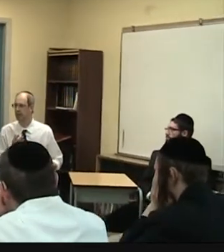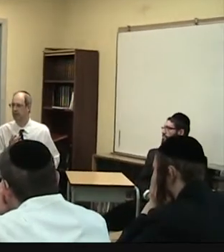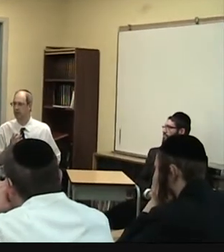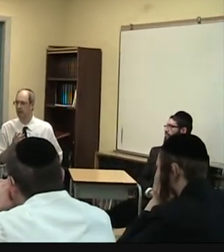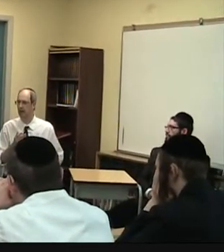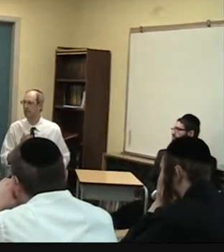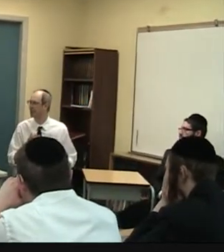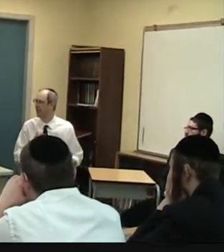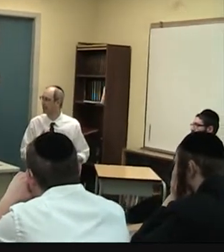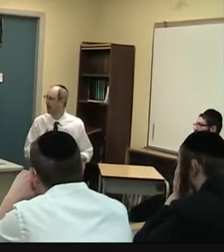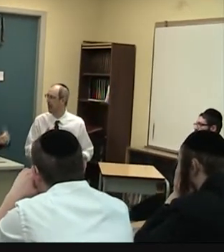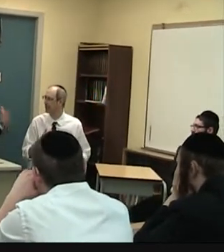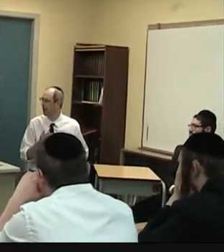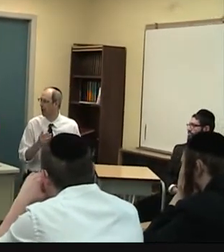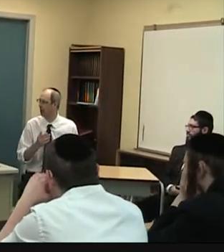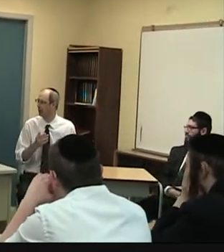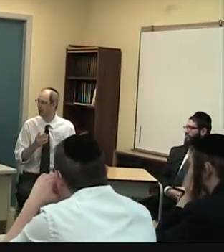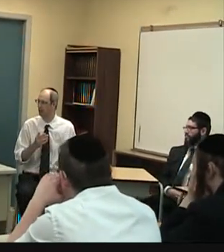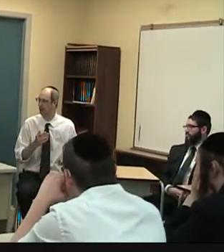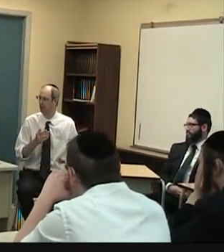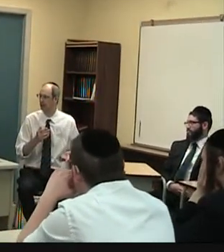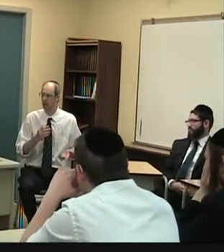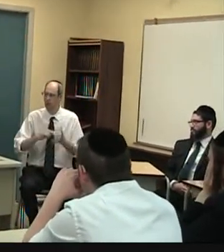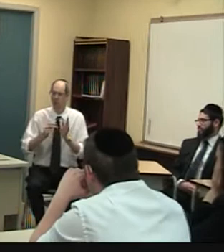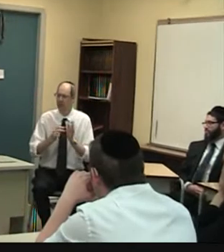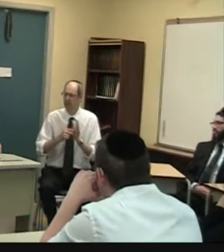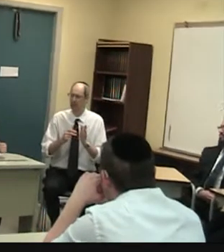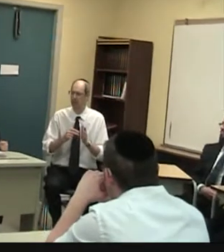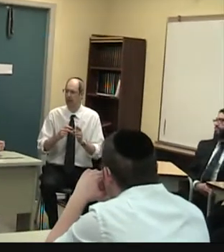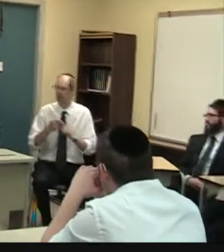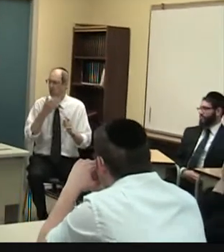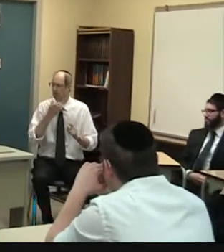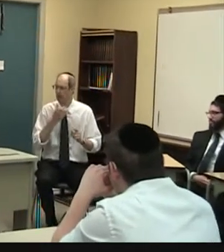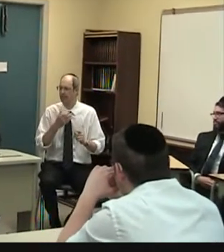beside the sahara what does that mean what because i'll go ahead and say saff this aha means